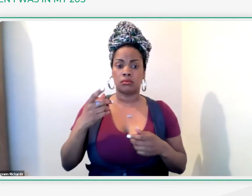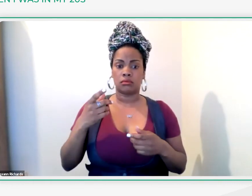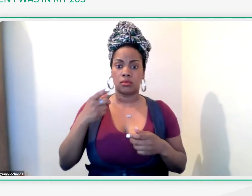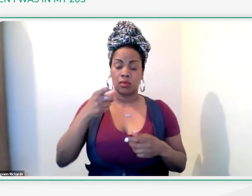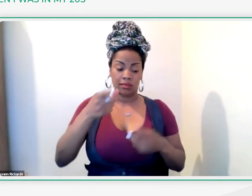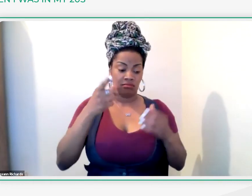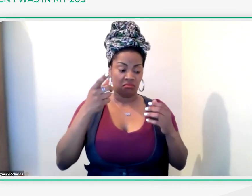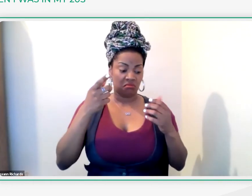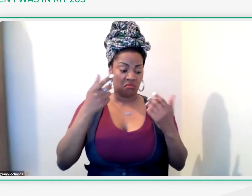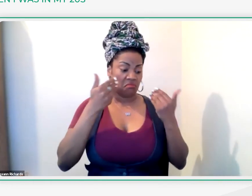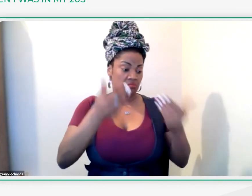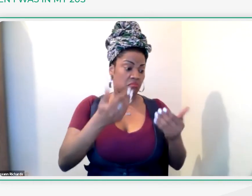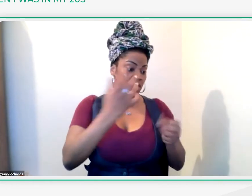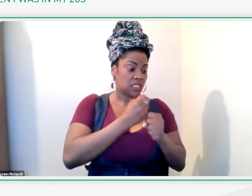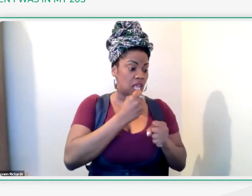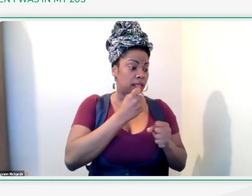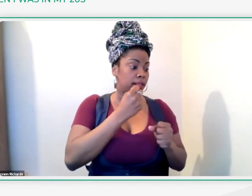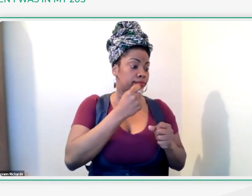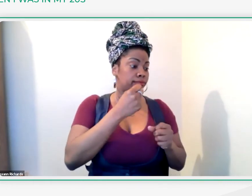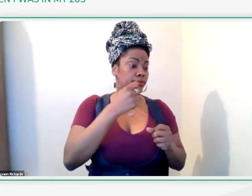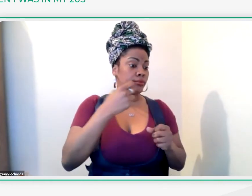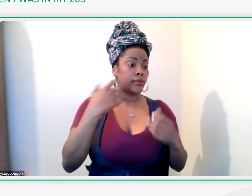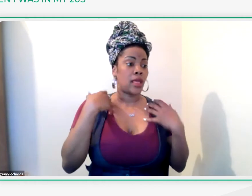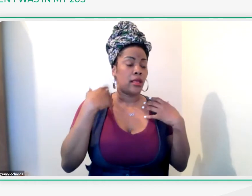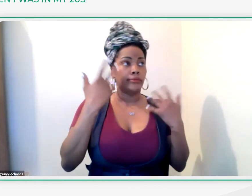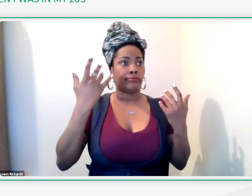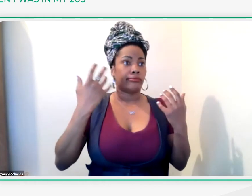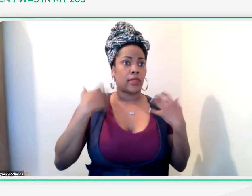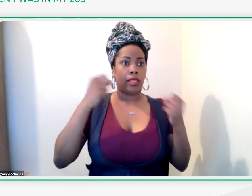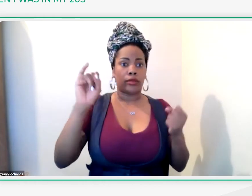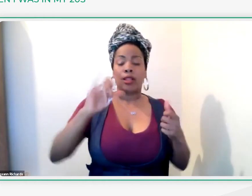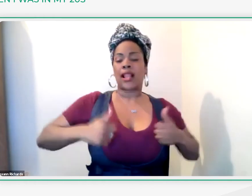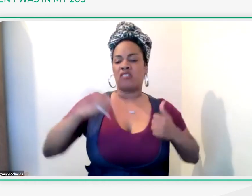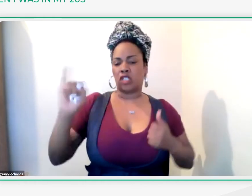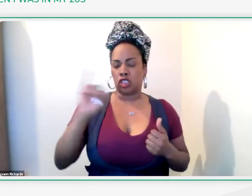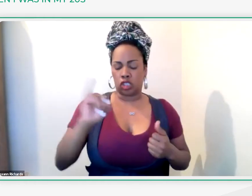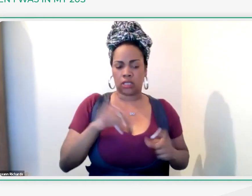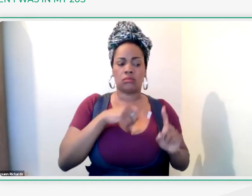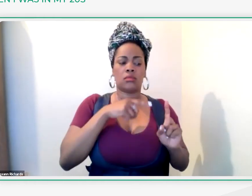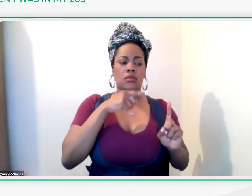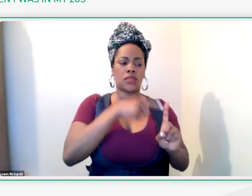Maybe they're not interested in having children.